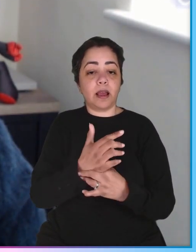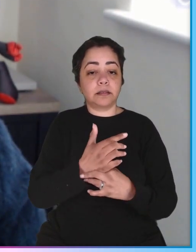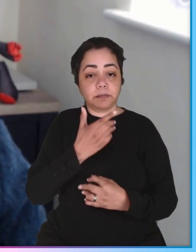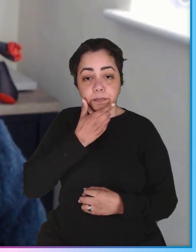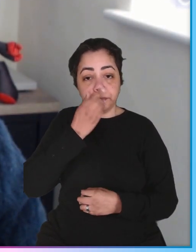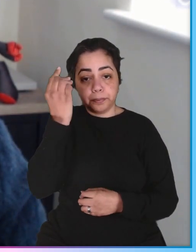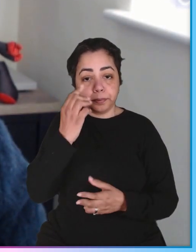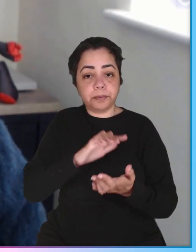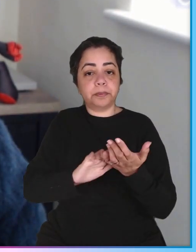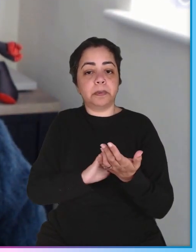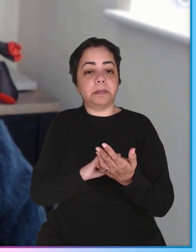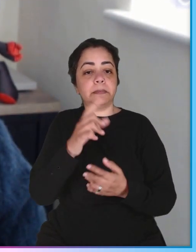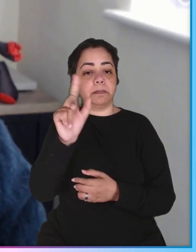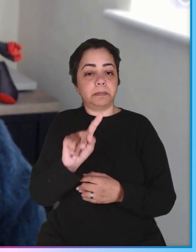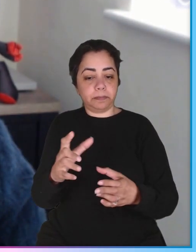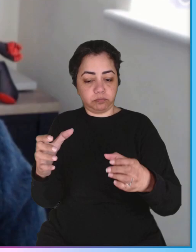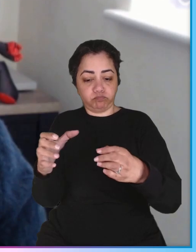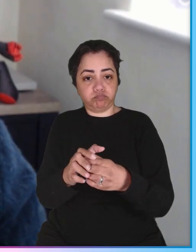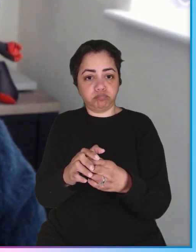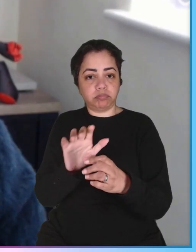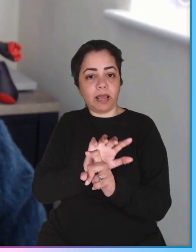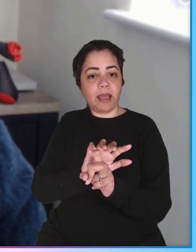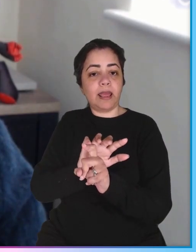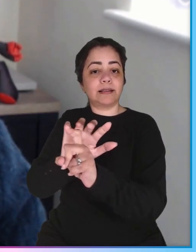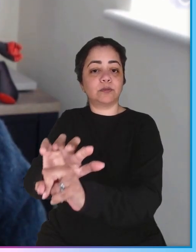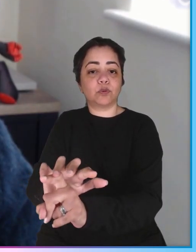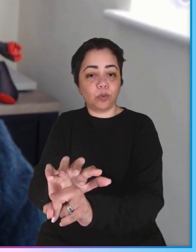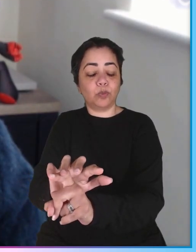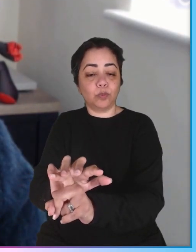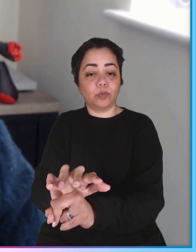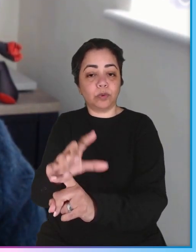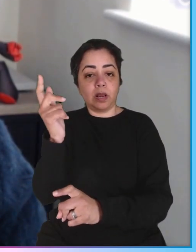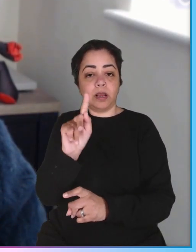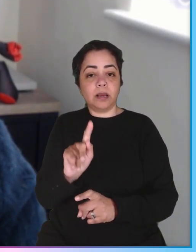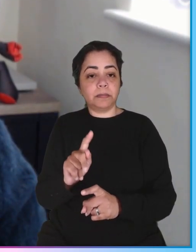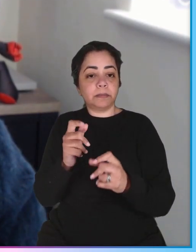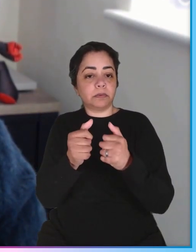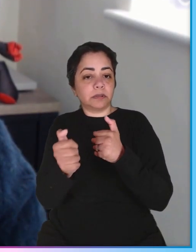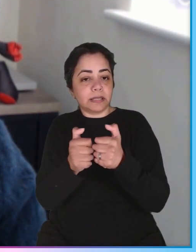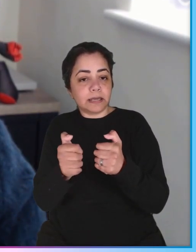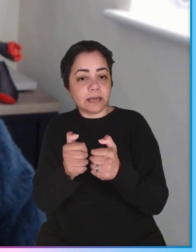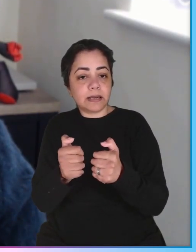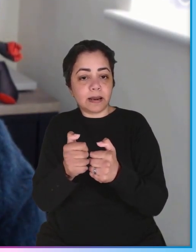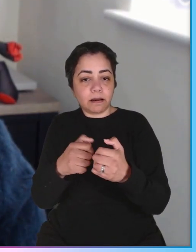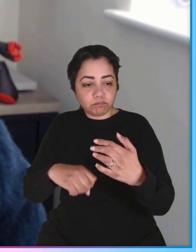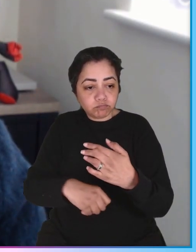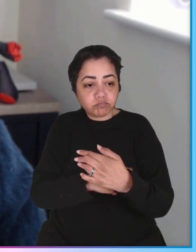a core accessibility feature I require